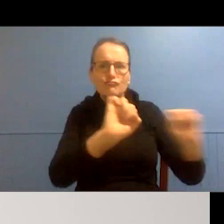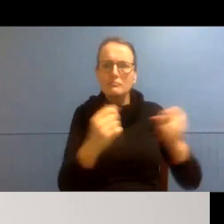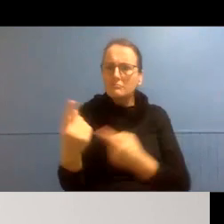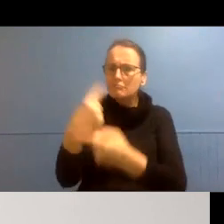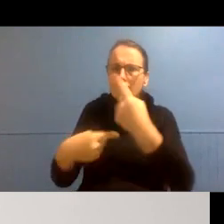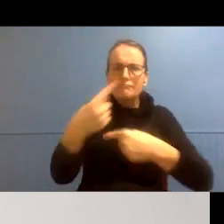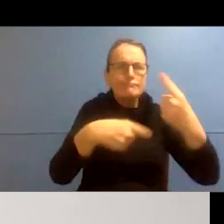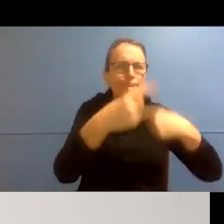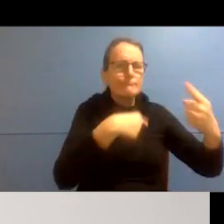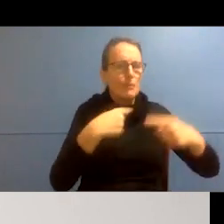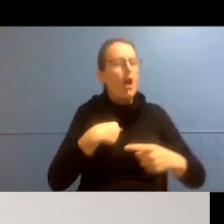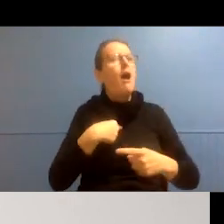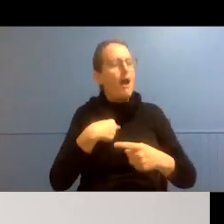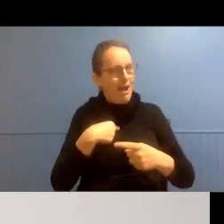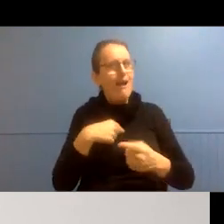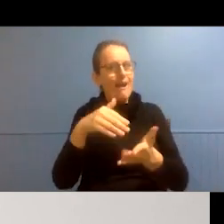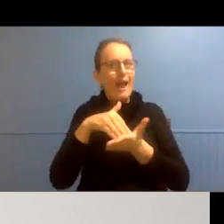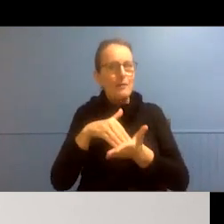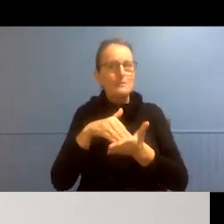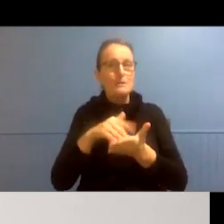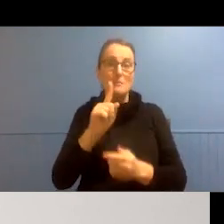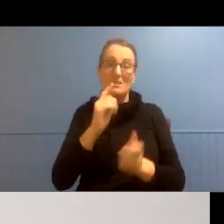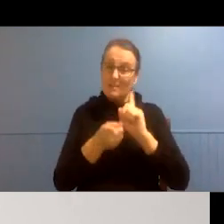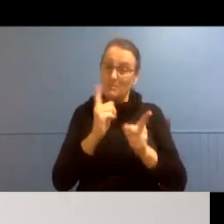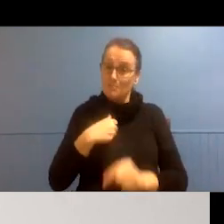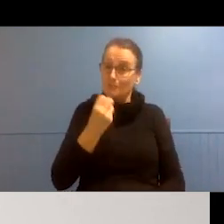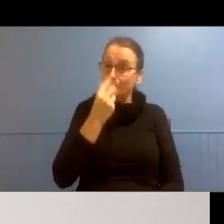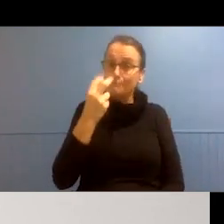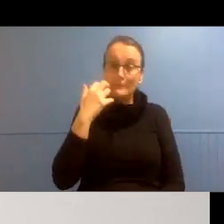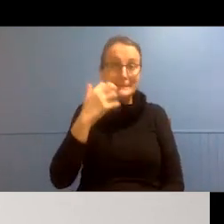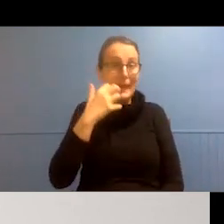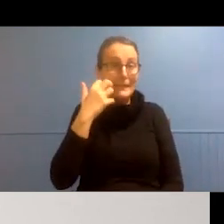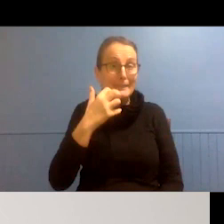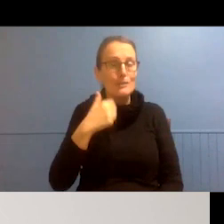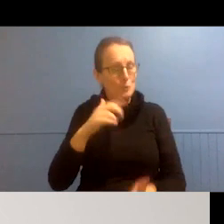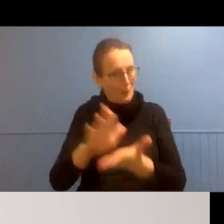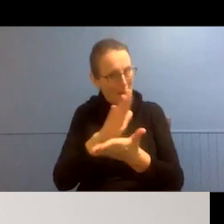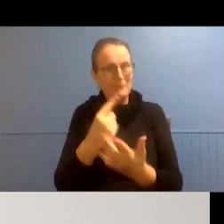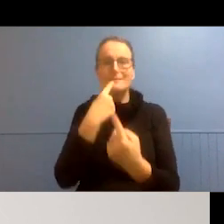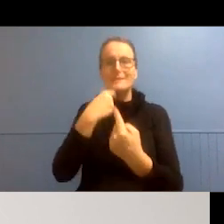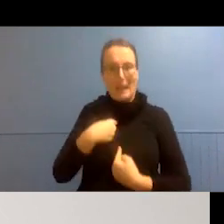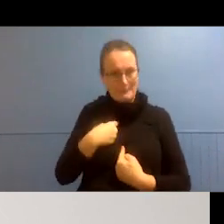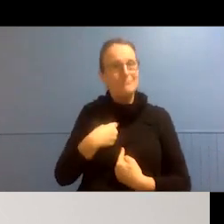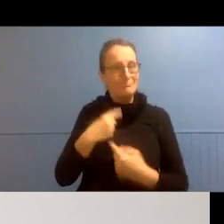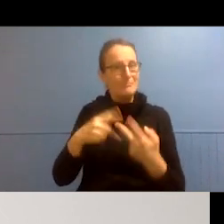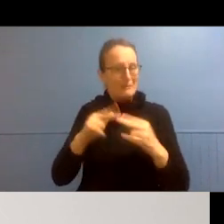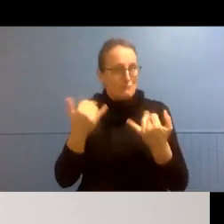And plus, I'm really good at making mistakes, so, I'm happy to have you point them out to me as well.